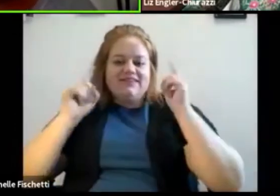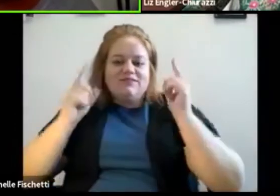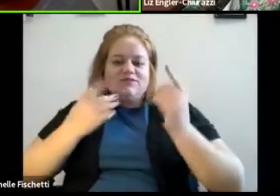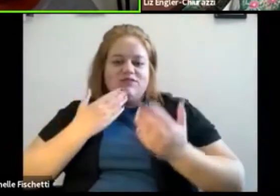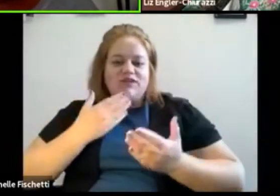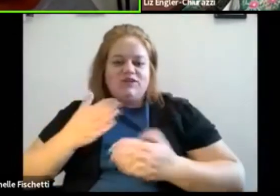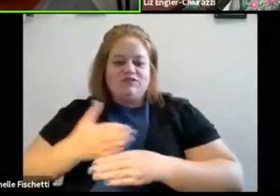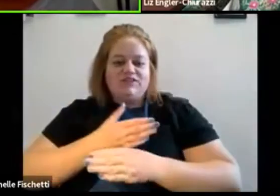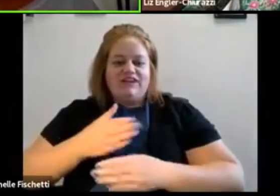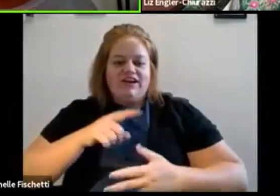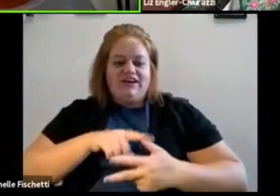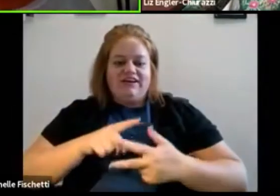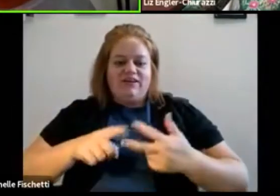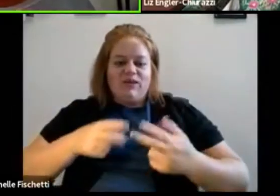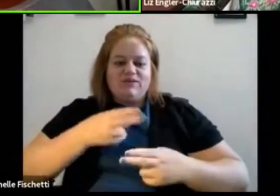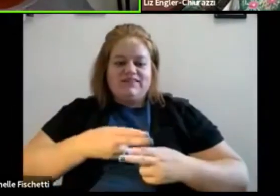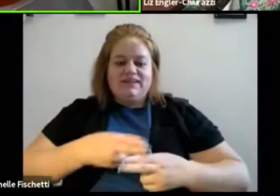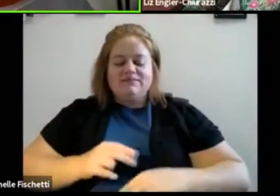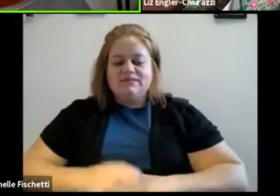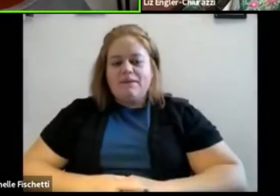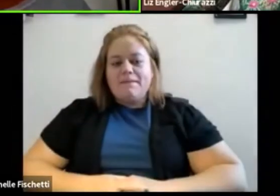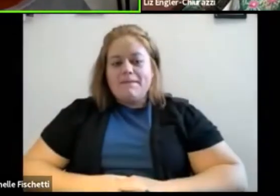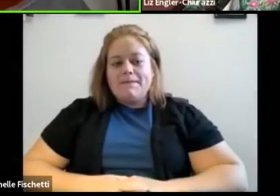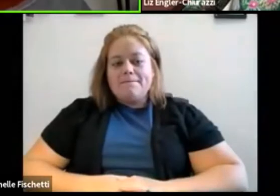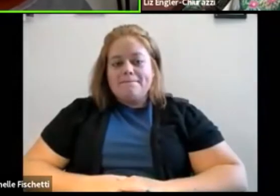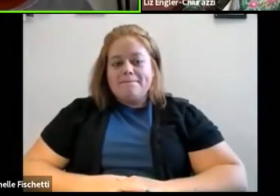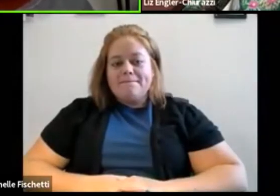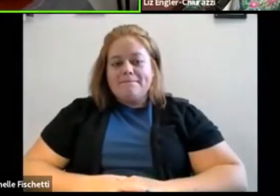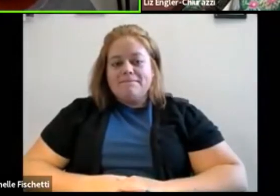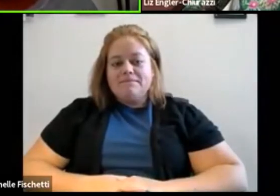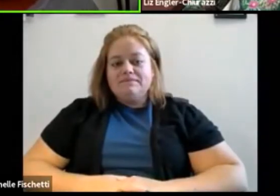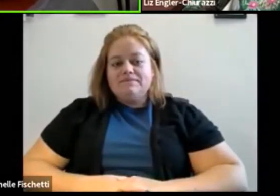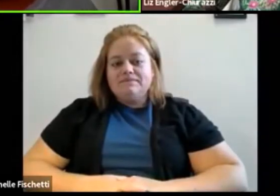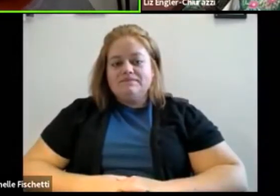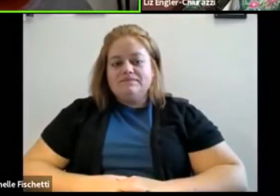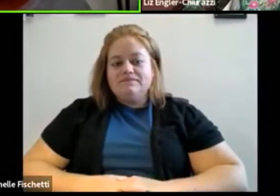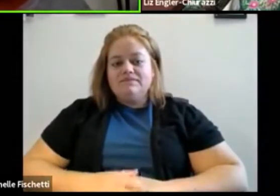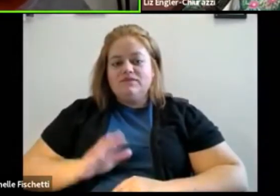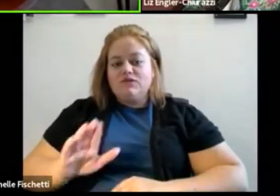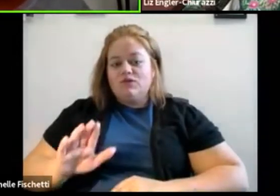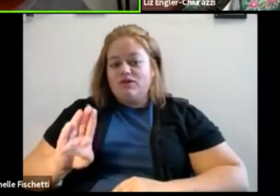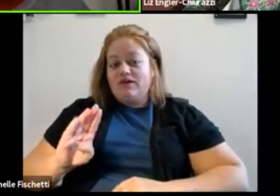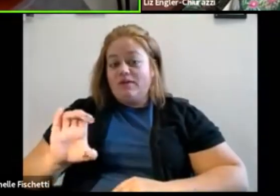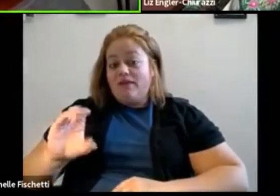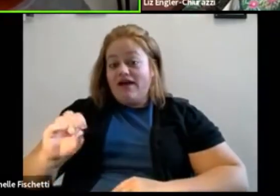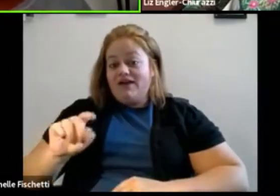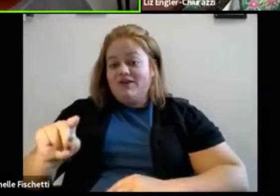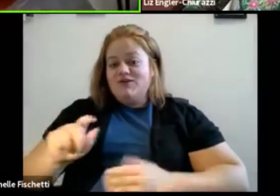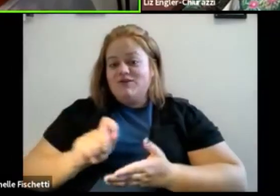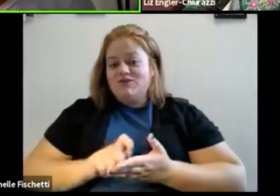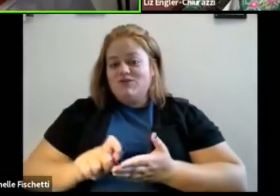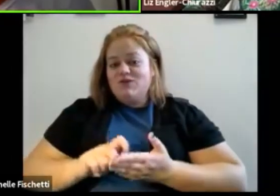us. Something that stood out to me in your bio is that for your science you've